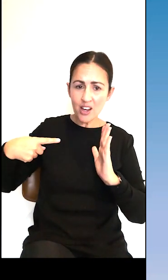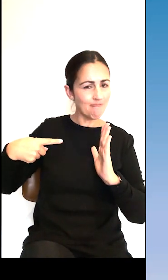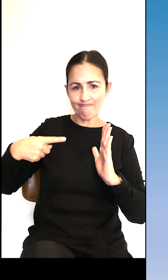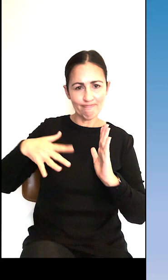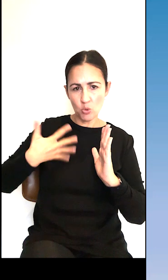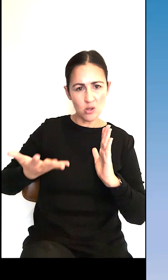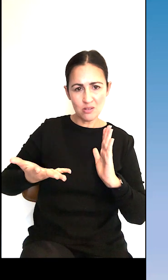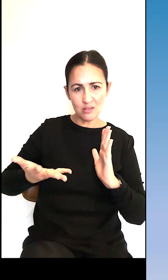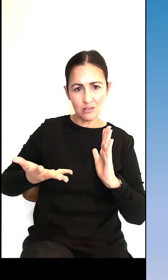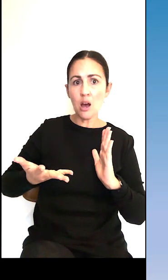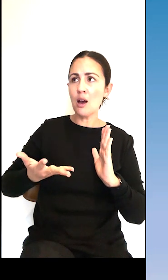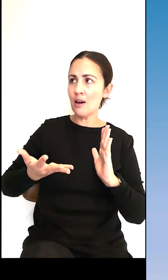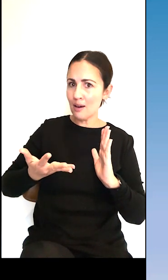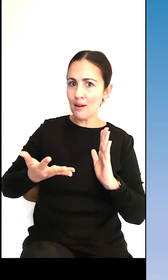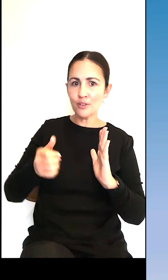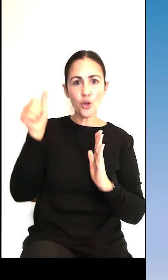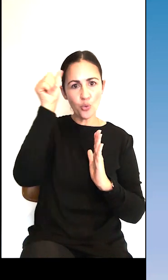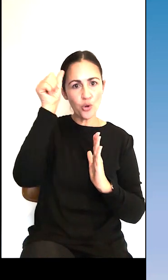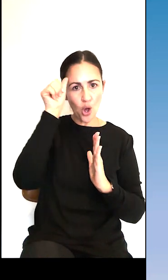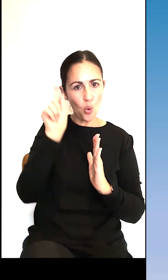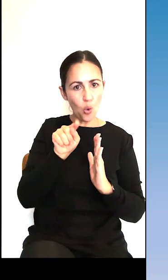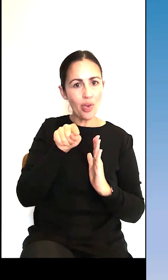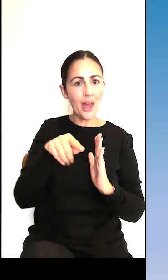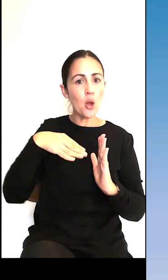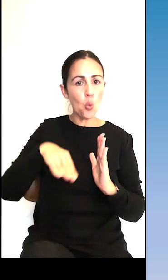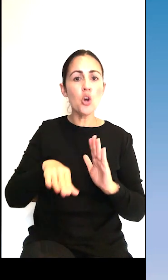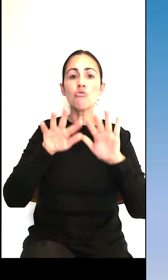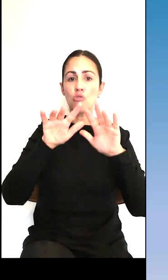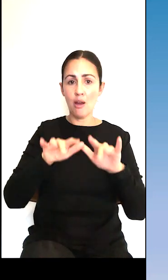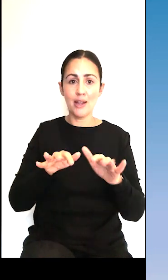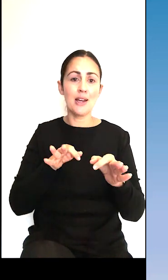preferences and acceptable outcomes can differ for each person.